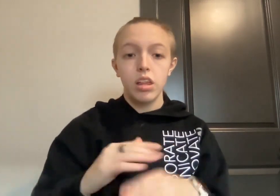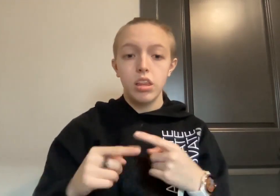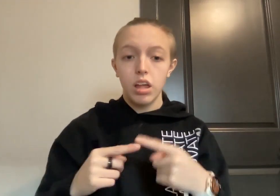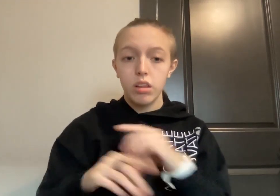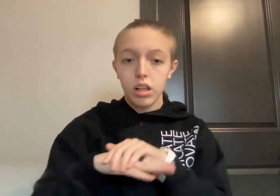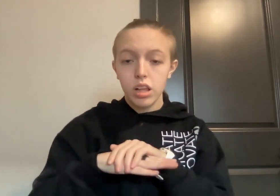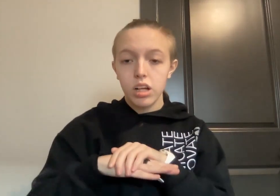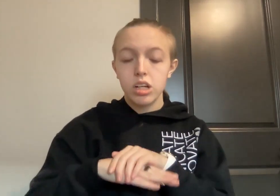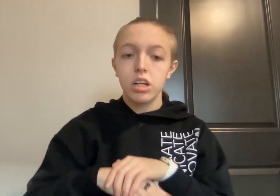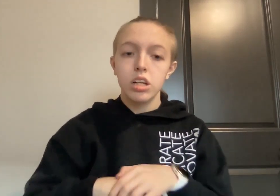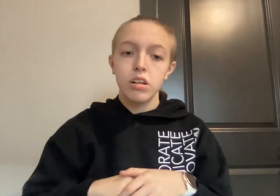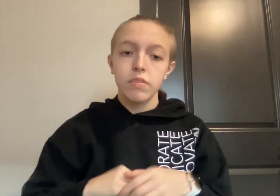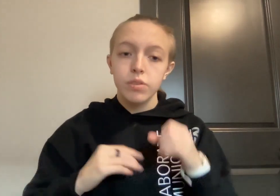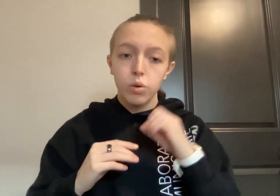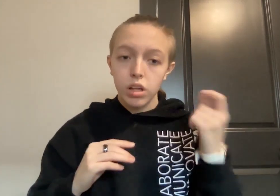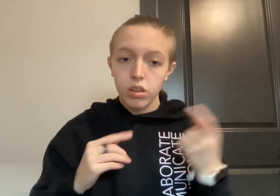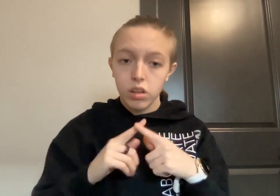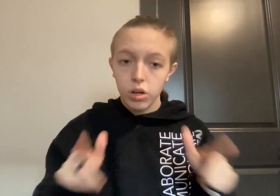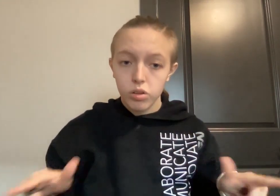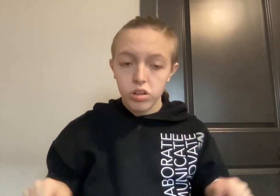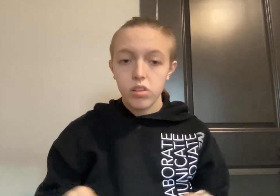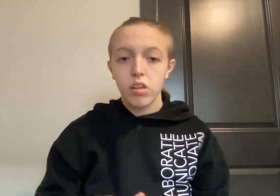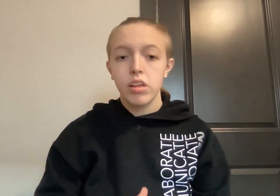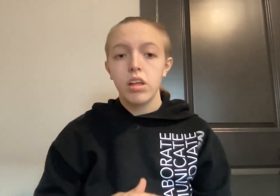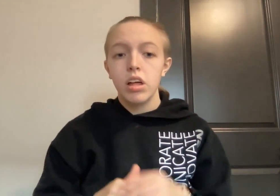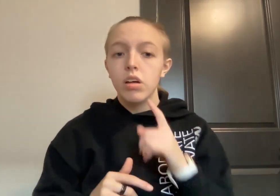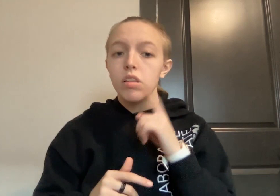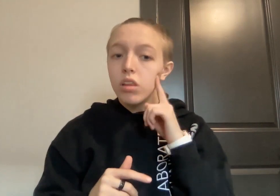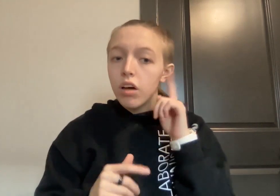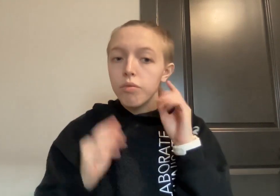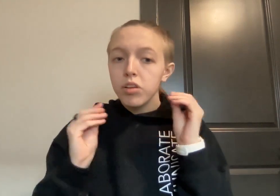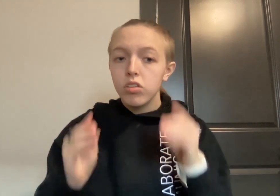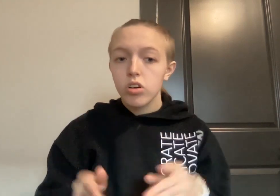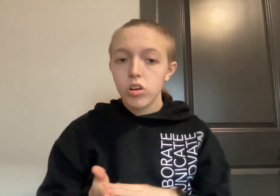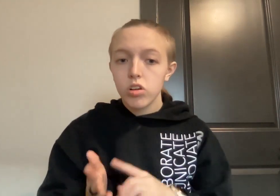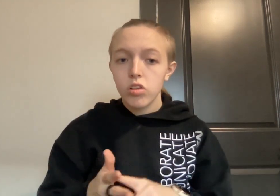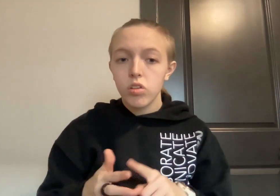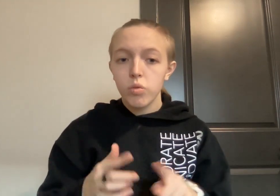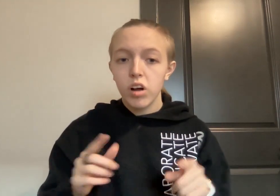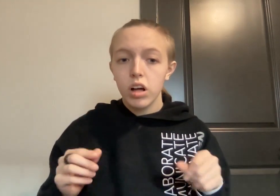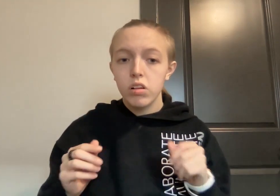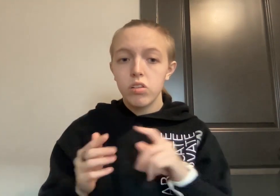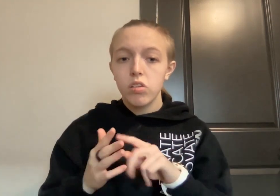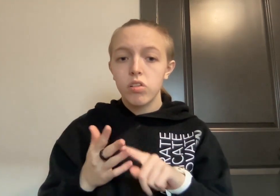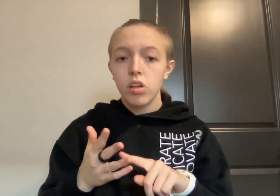than English or other languages deaf teachers, writers,